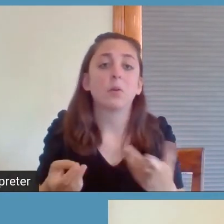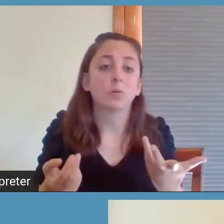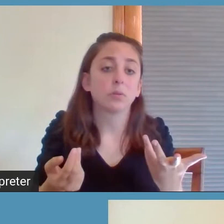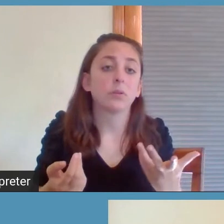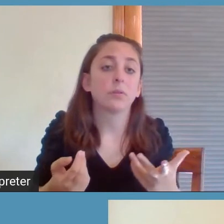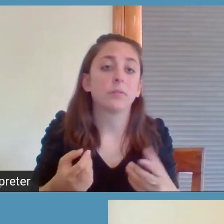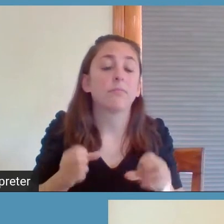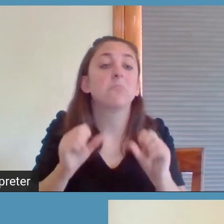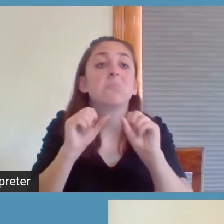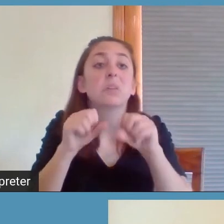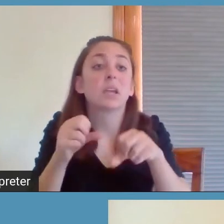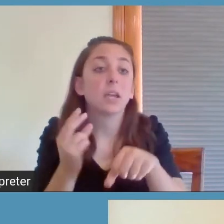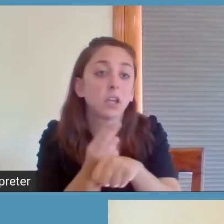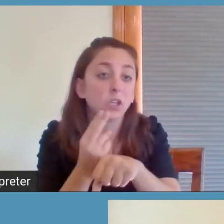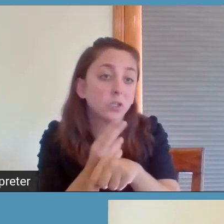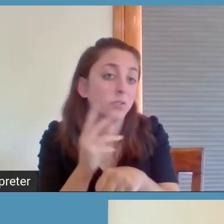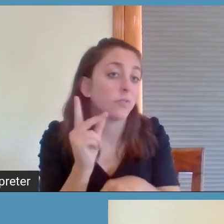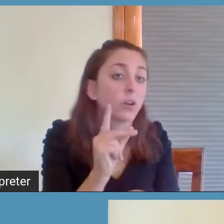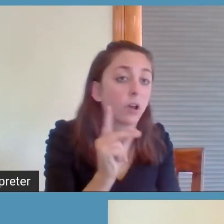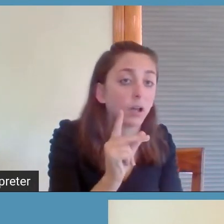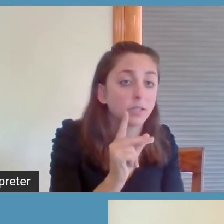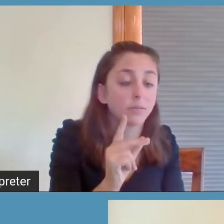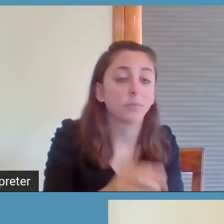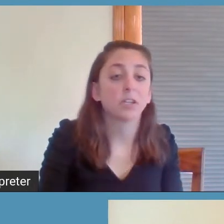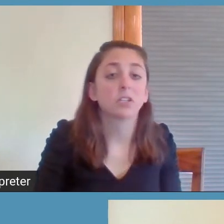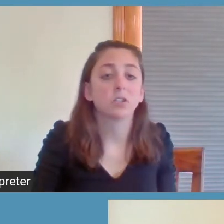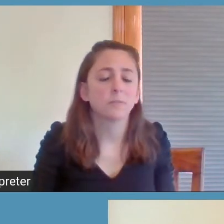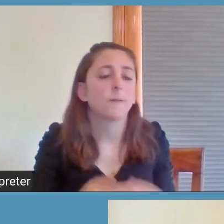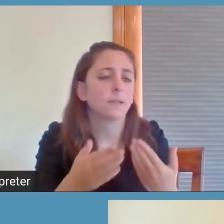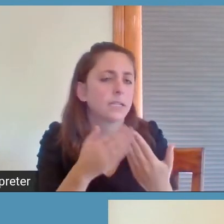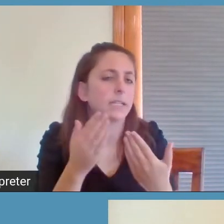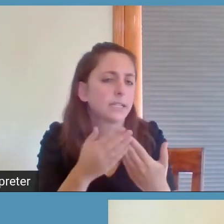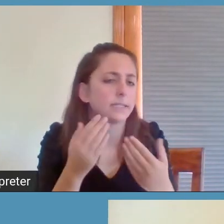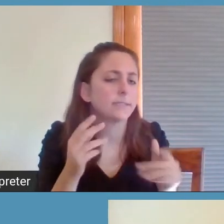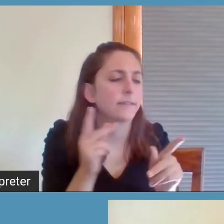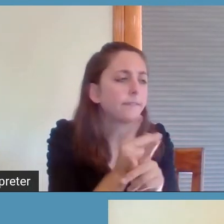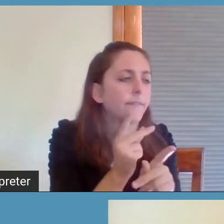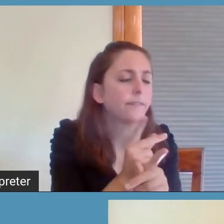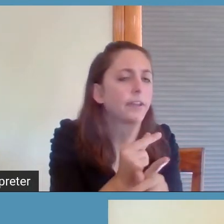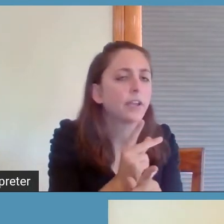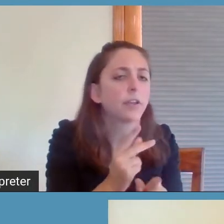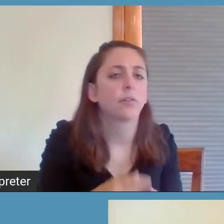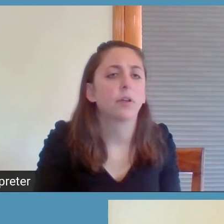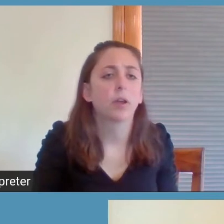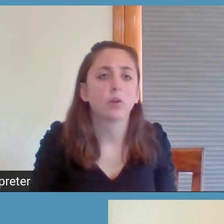for cuts matrix yeah i pretty easily was able to figure out on my own without training how to